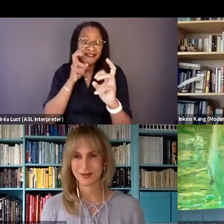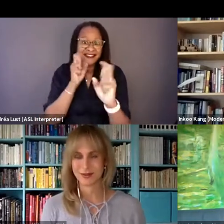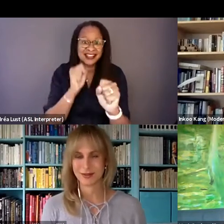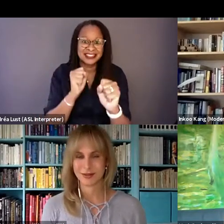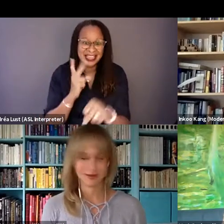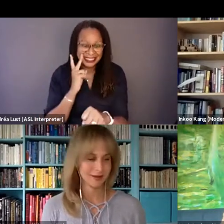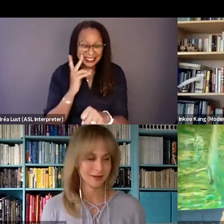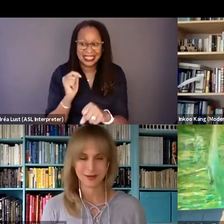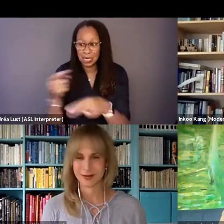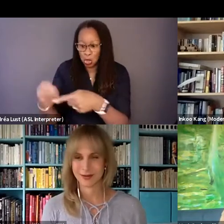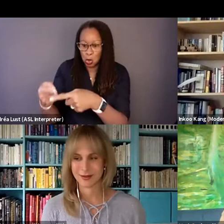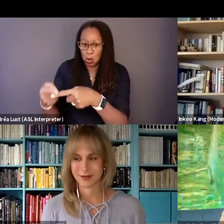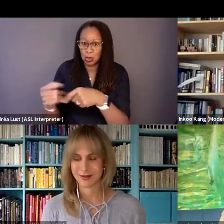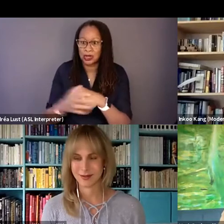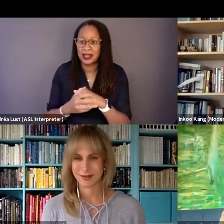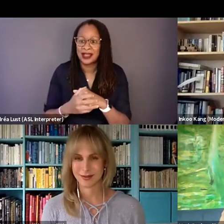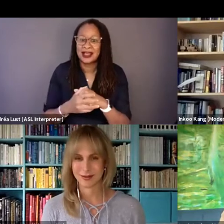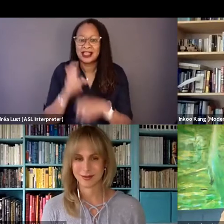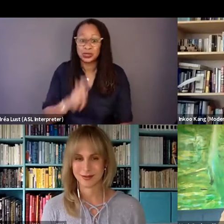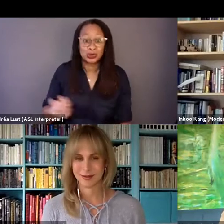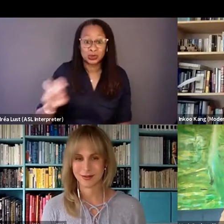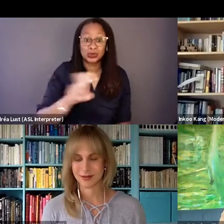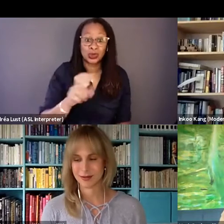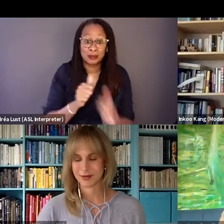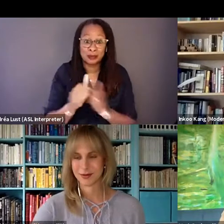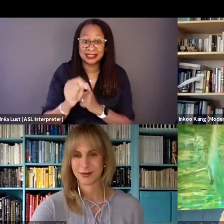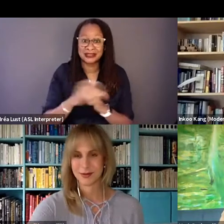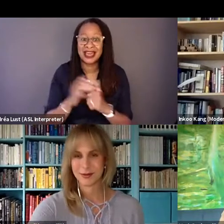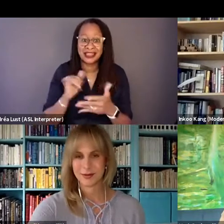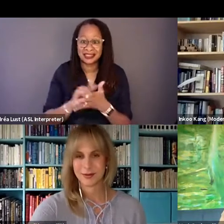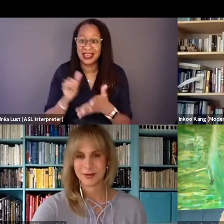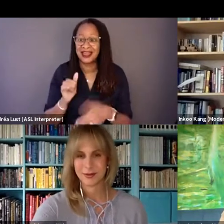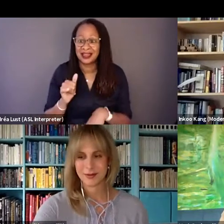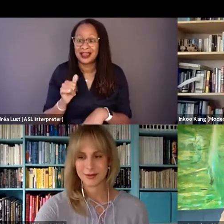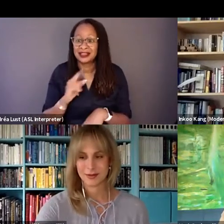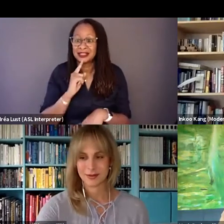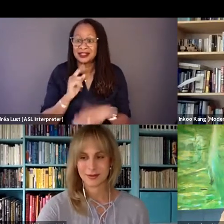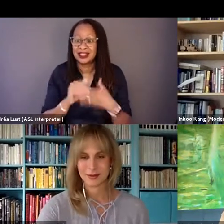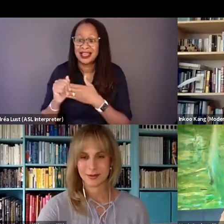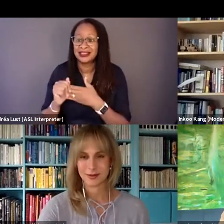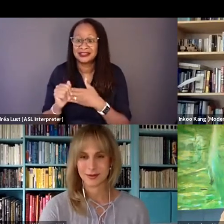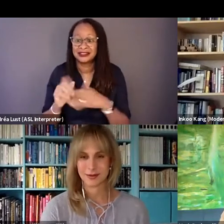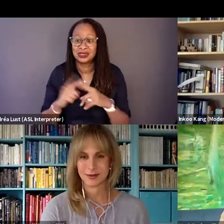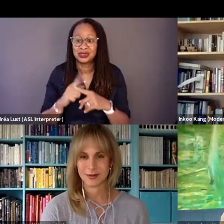And there was a tour going by, and that ultimately what led to Leslie Kendall's comment at the end of the series,